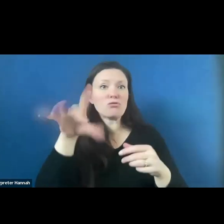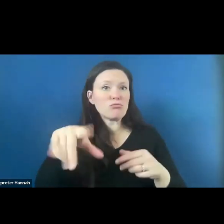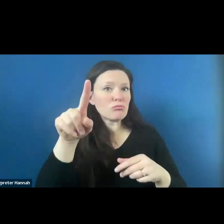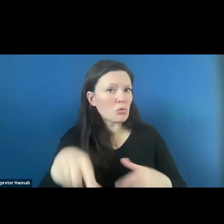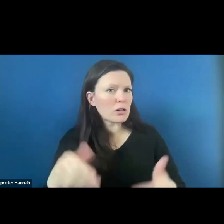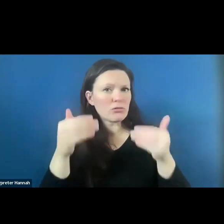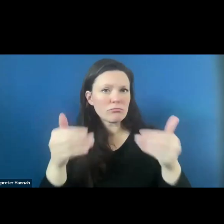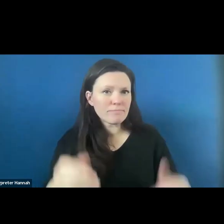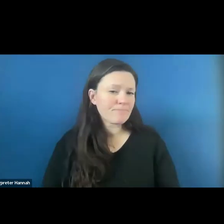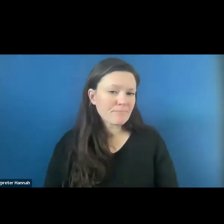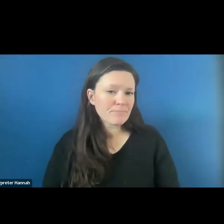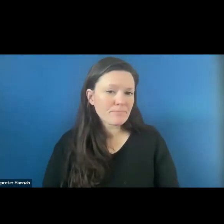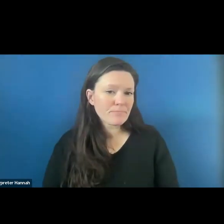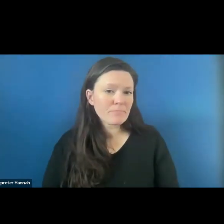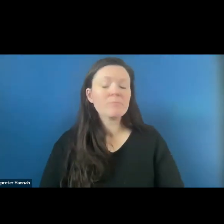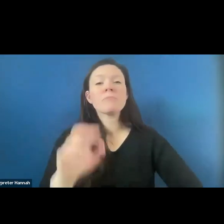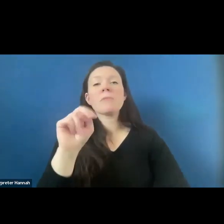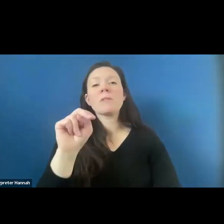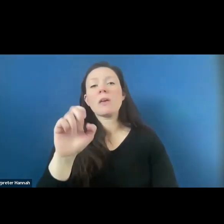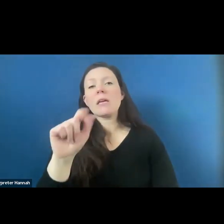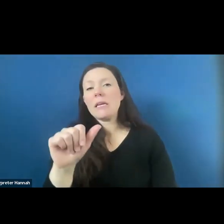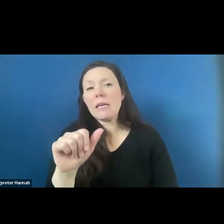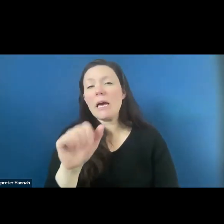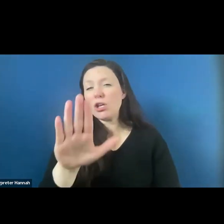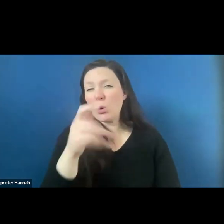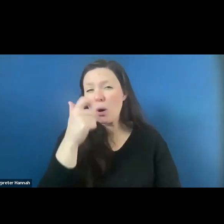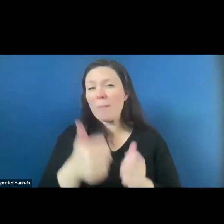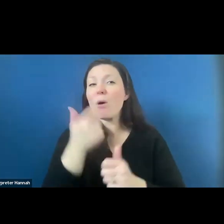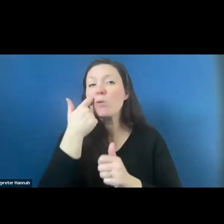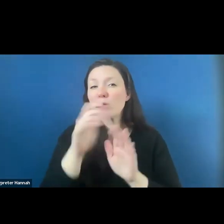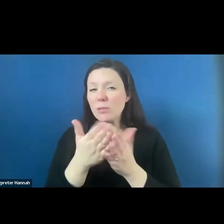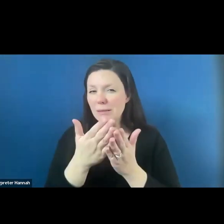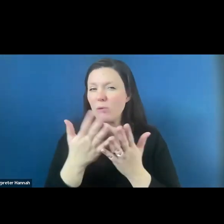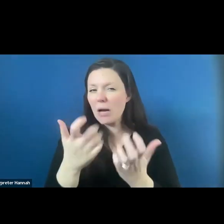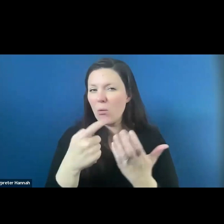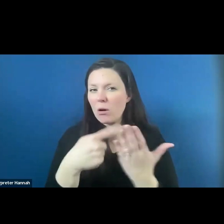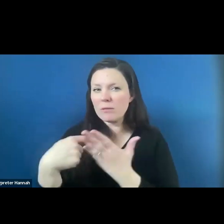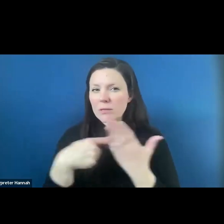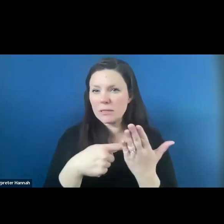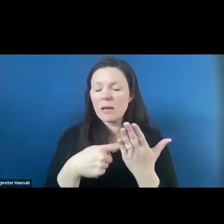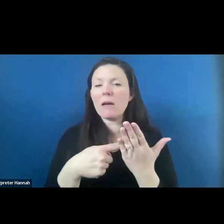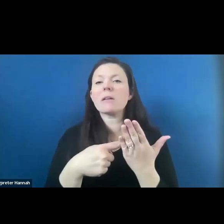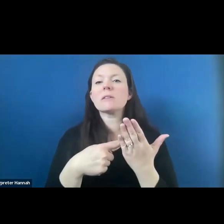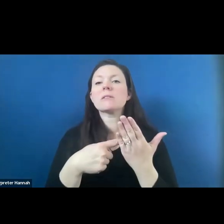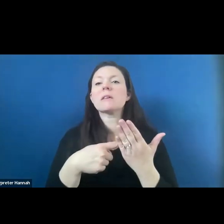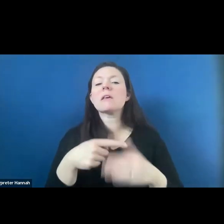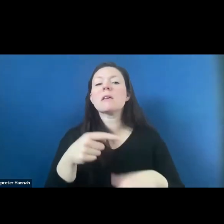So, Neta, I want to talk about your latest book a bit, and broadly, you know, how you document that war